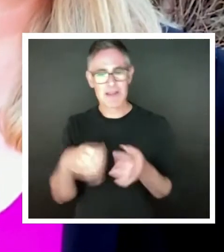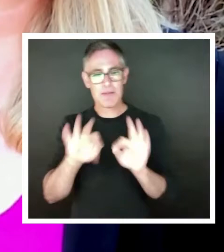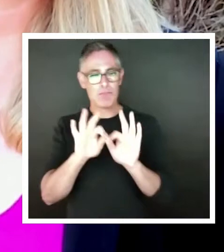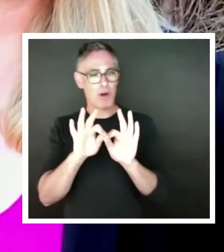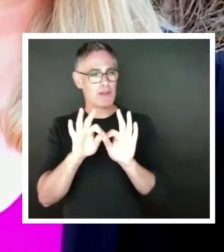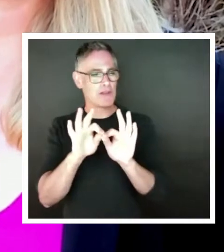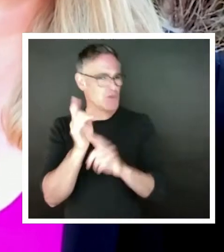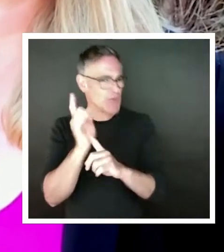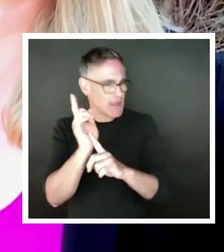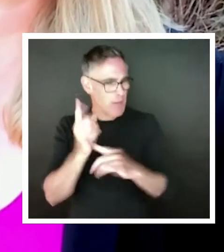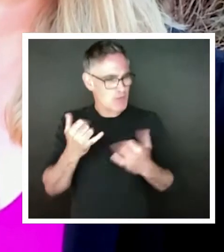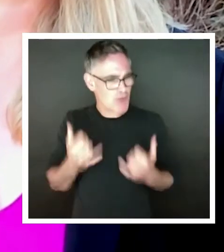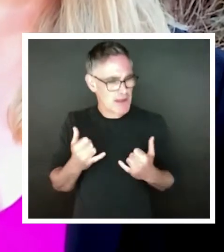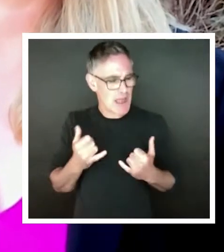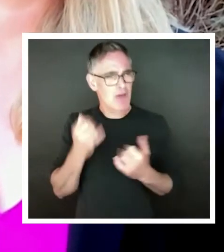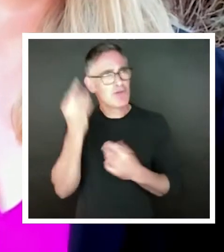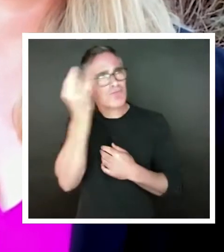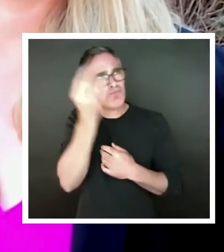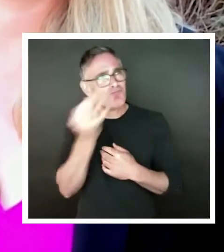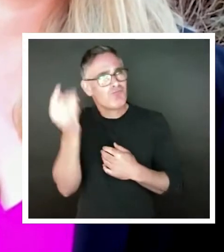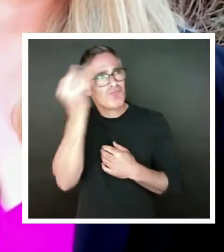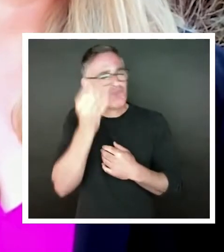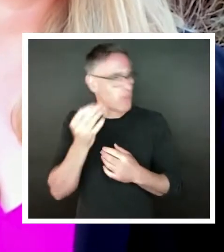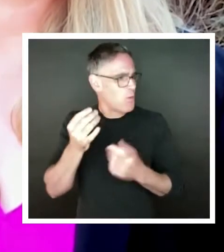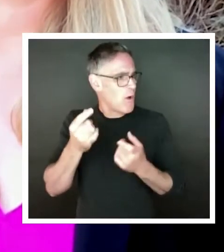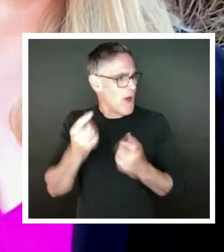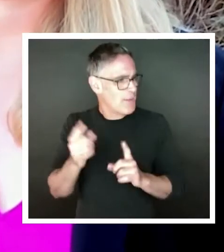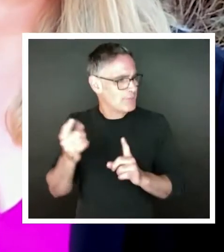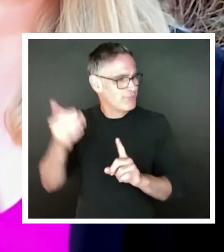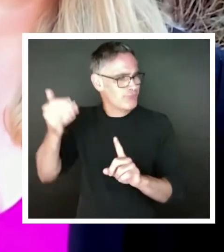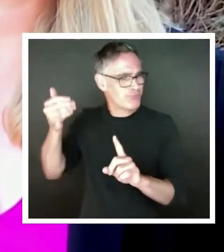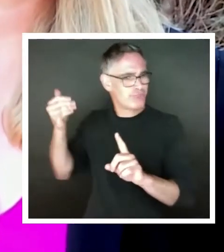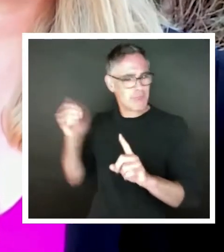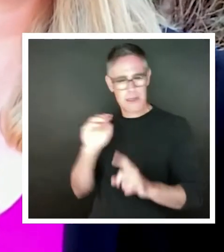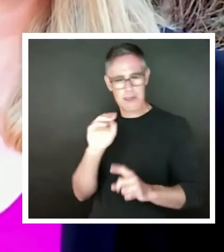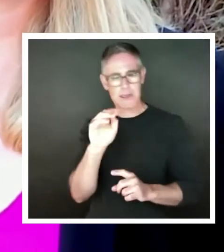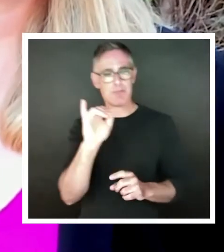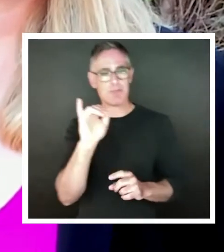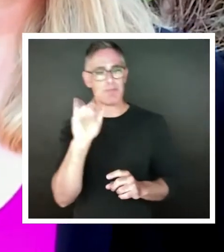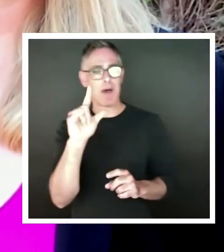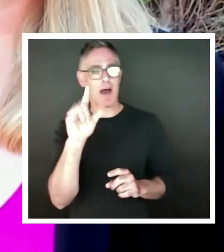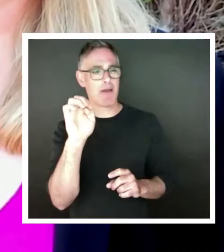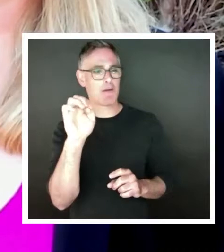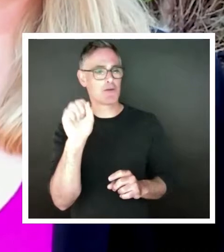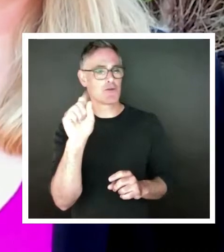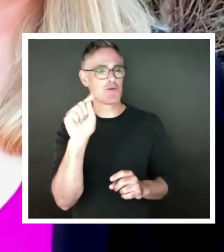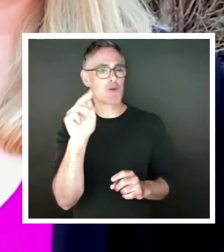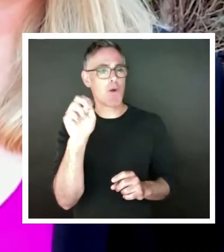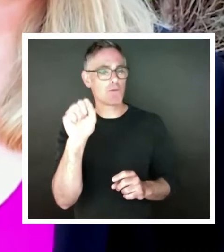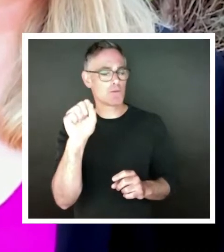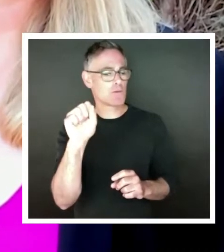to reflect on milestones. They remind you of how far you've come and to keep chasing your goals.